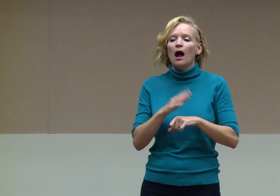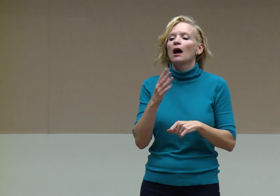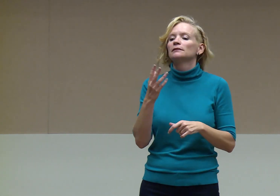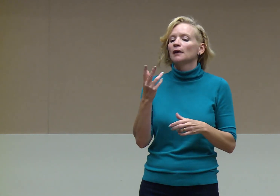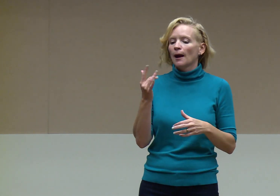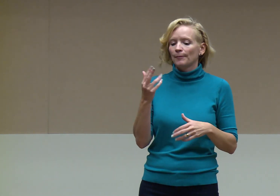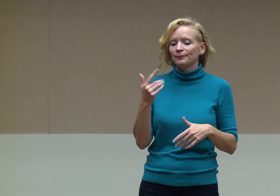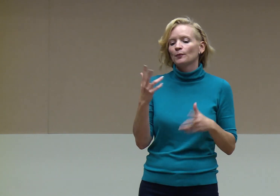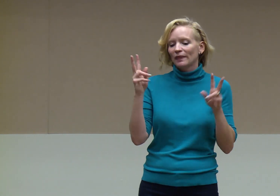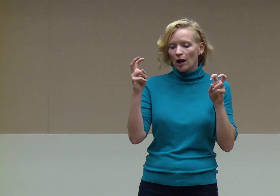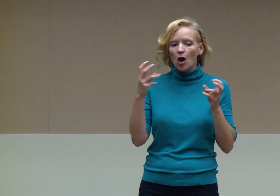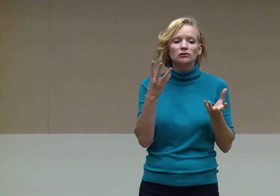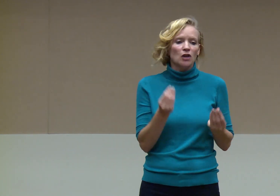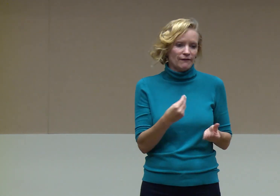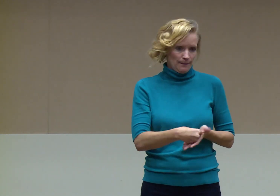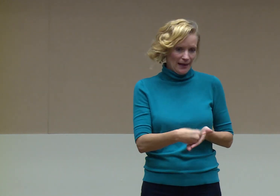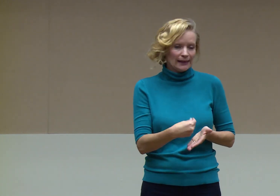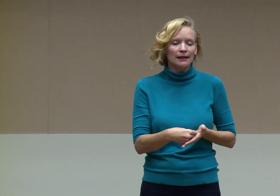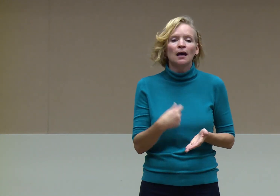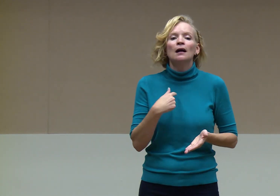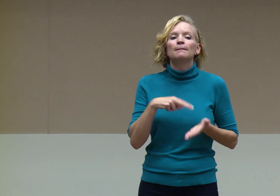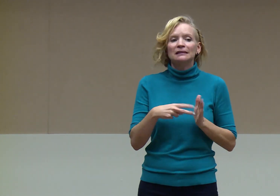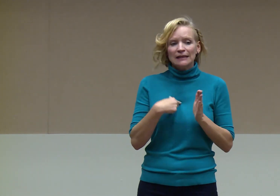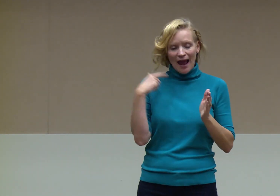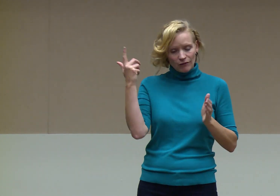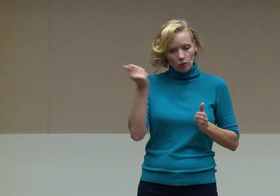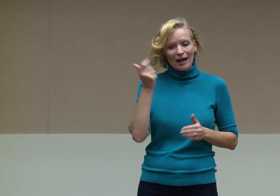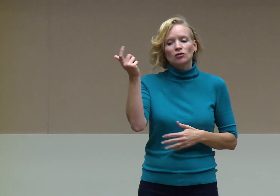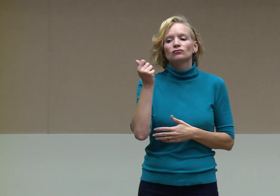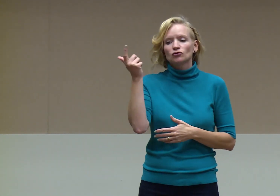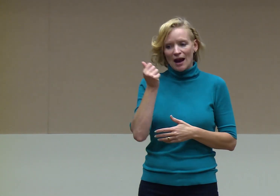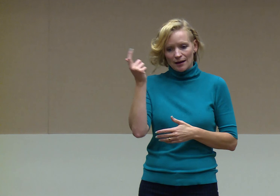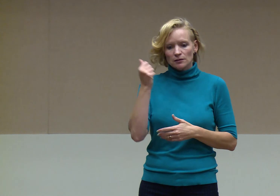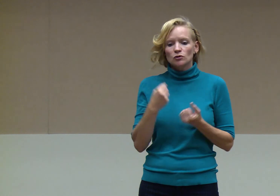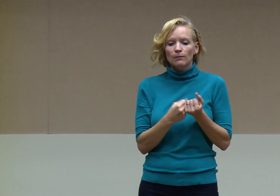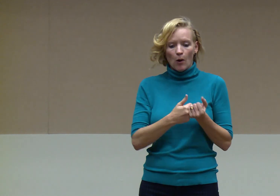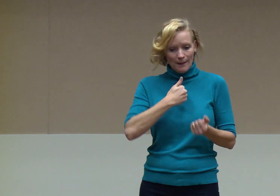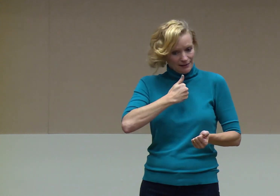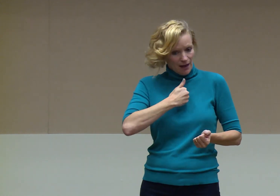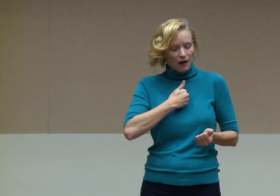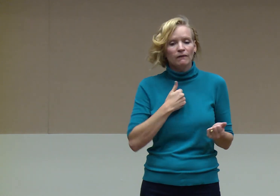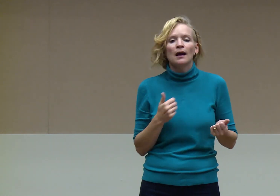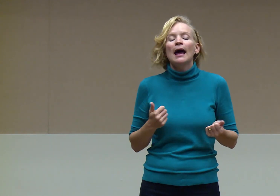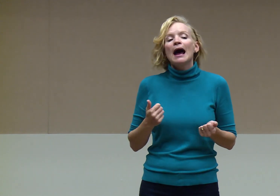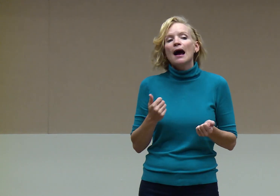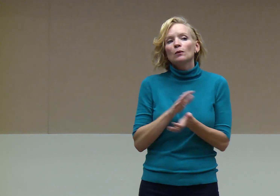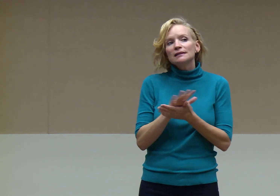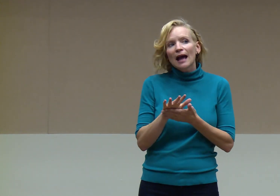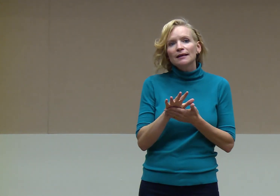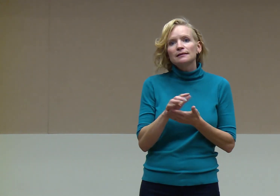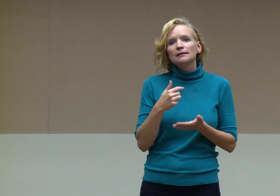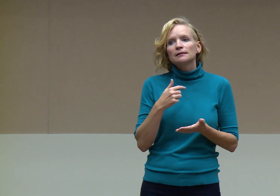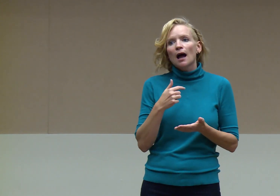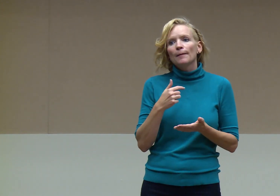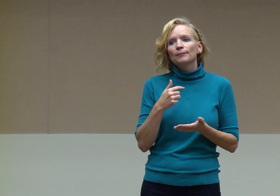I do strictly rely on what's called soft money, which means that I'm dependent on getting grants in an effort to support myself.